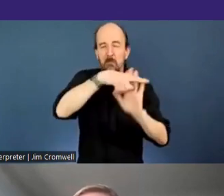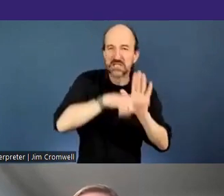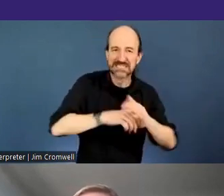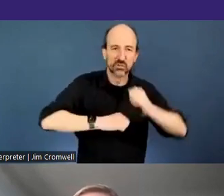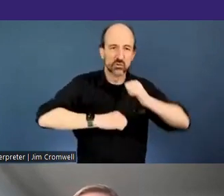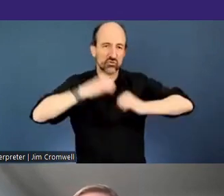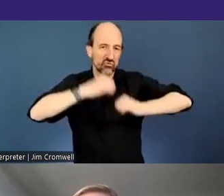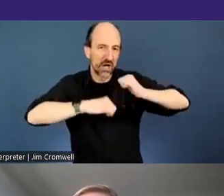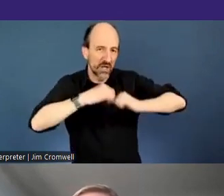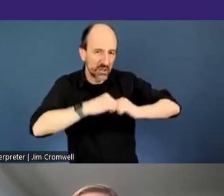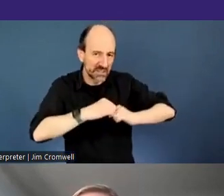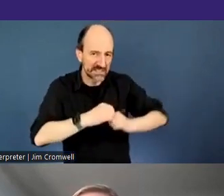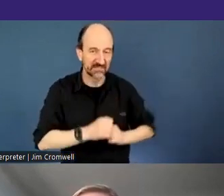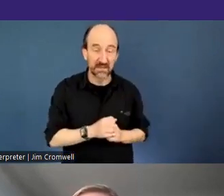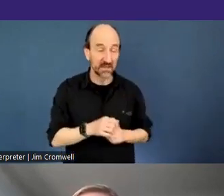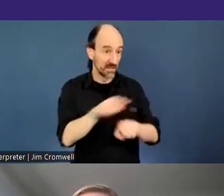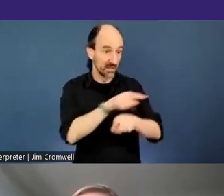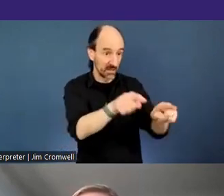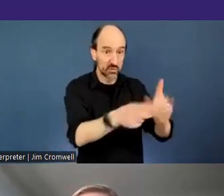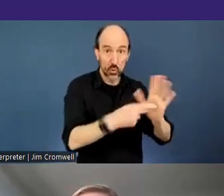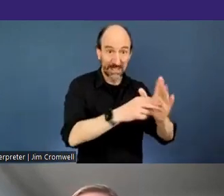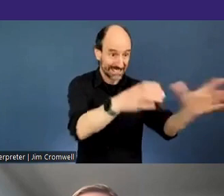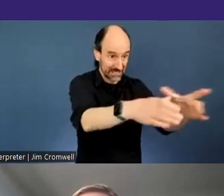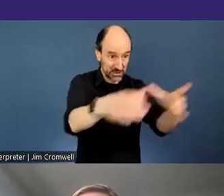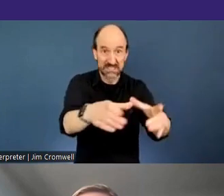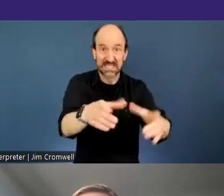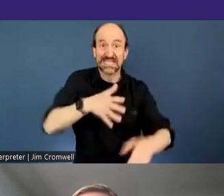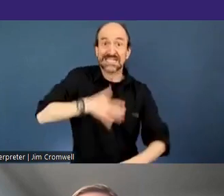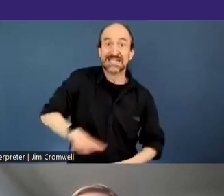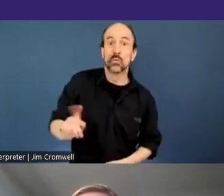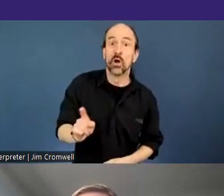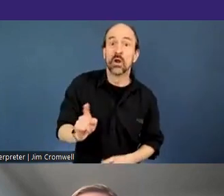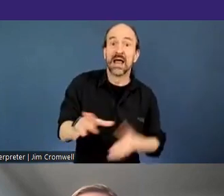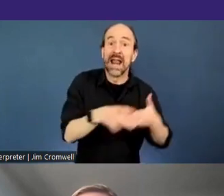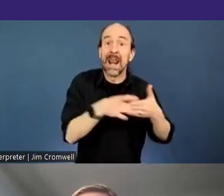need leaders so we also cultivate grass roots leaders who can lead